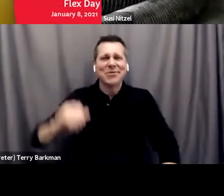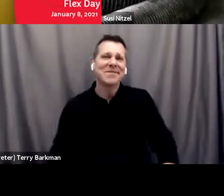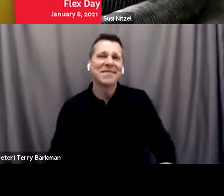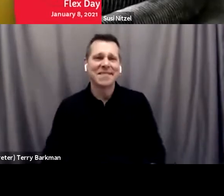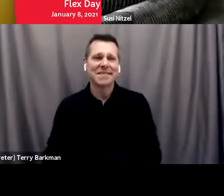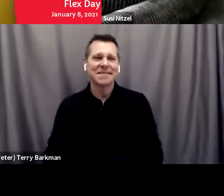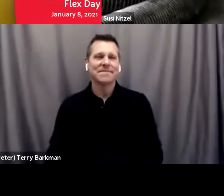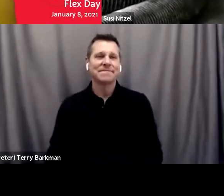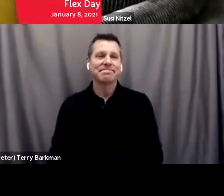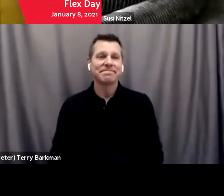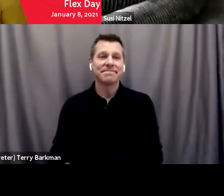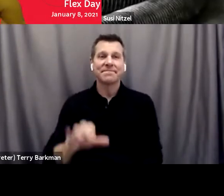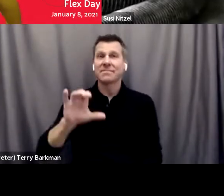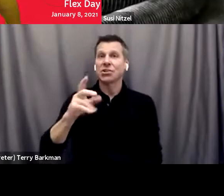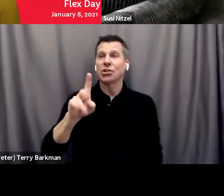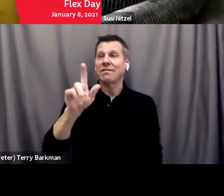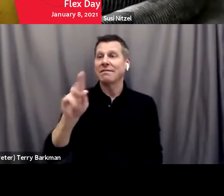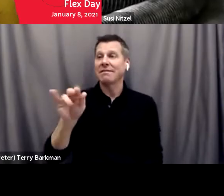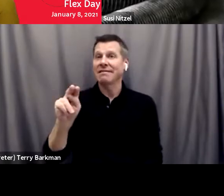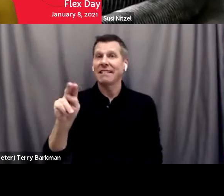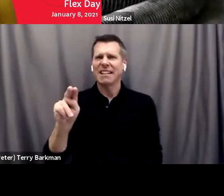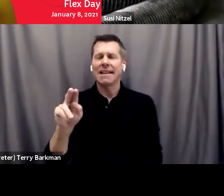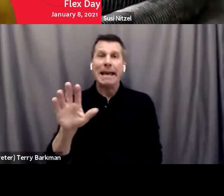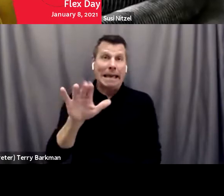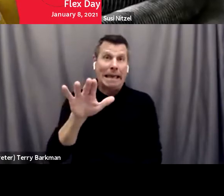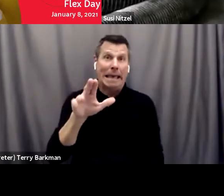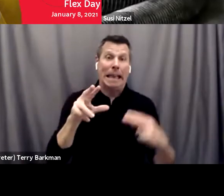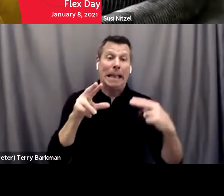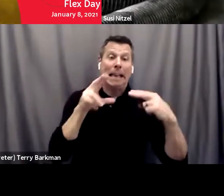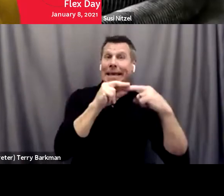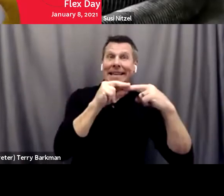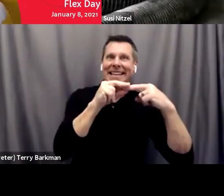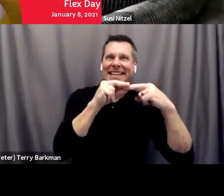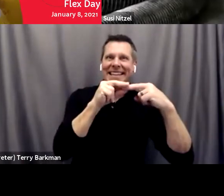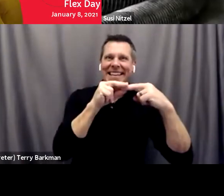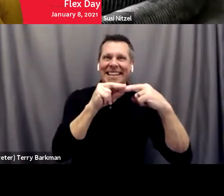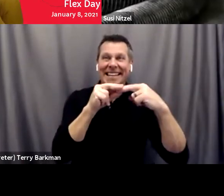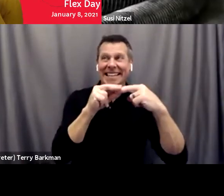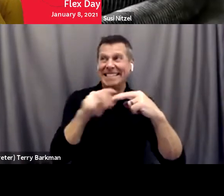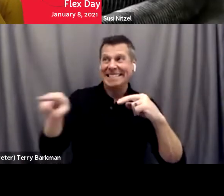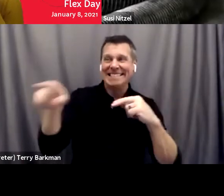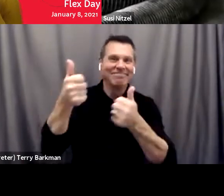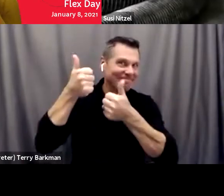Unknown: So I was going to piggyback and of course, my my colleagues have done such a great job that I've almost lost my train of